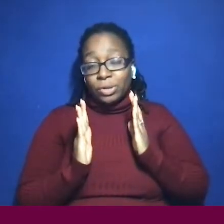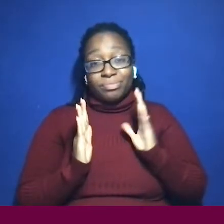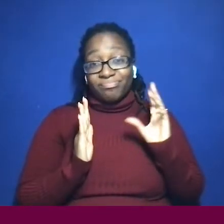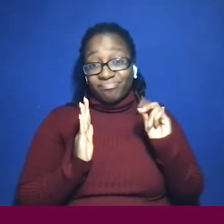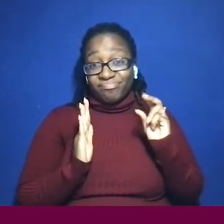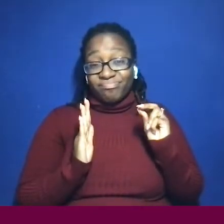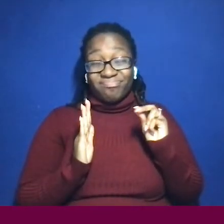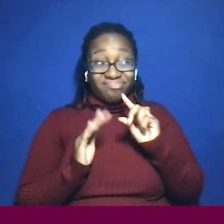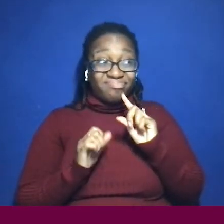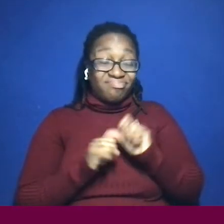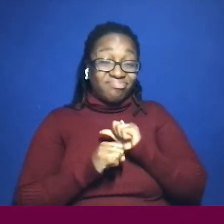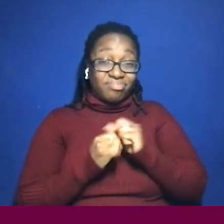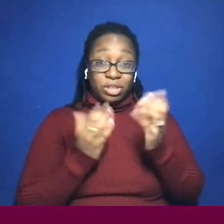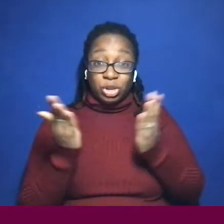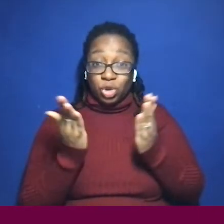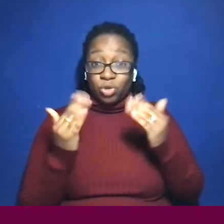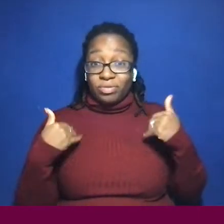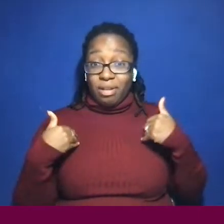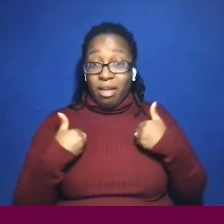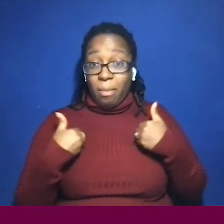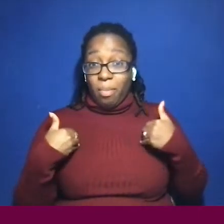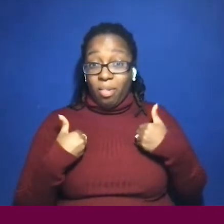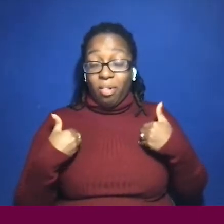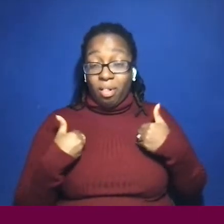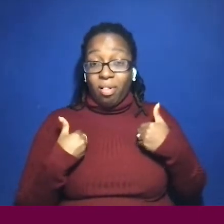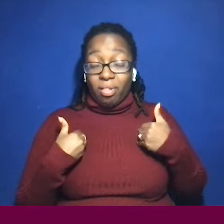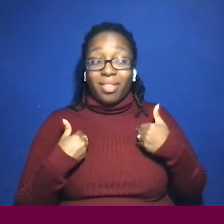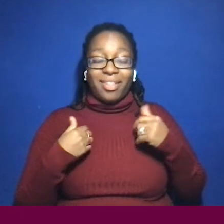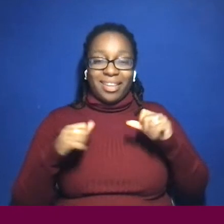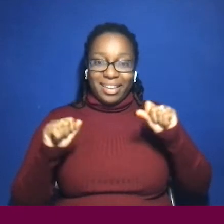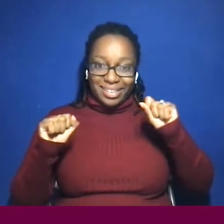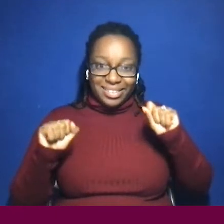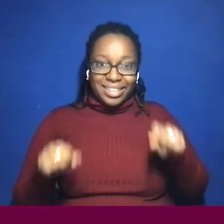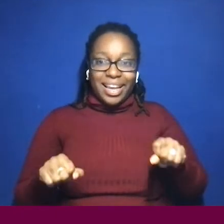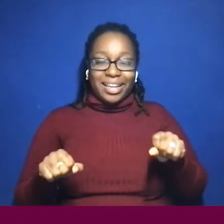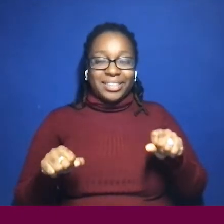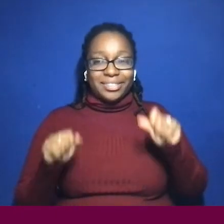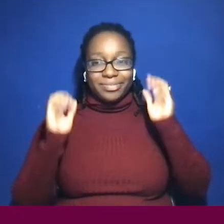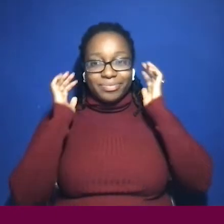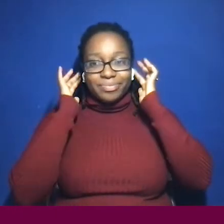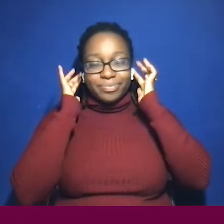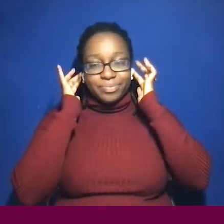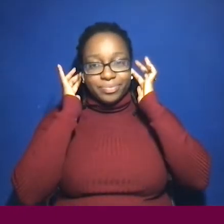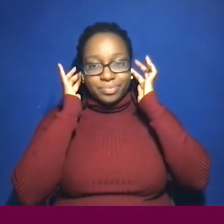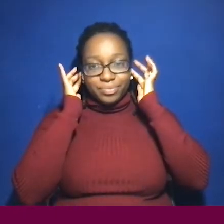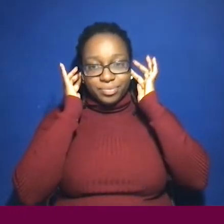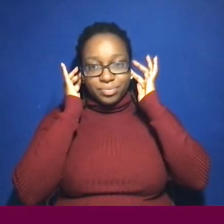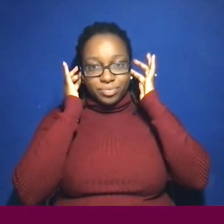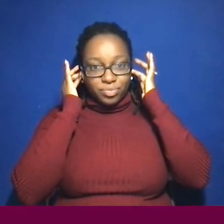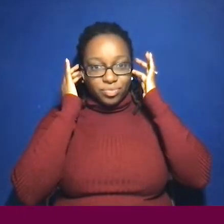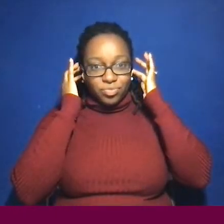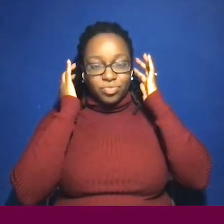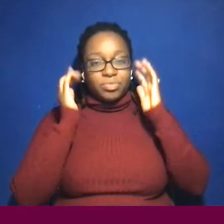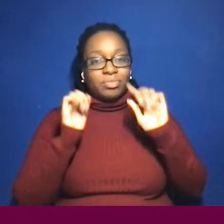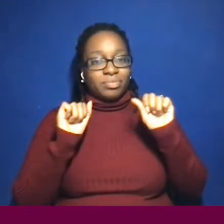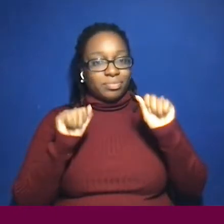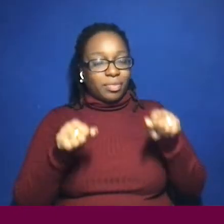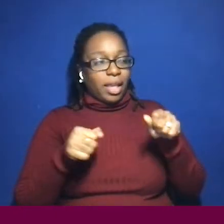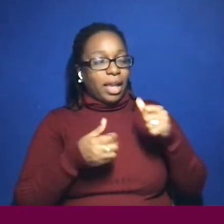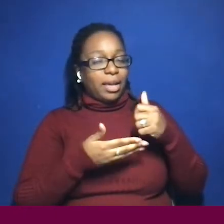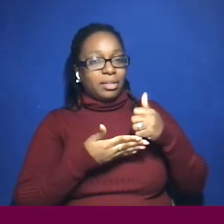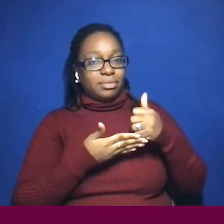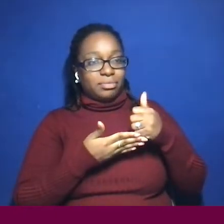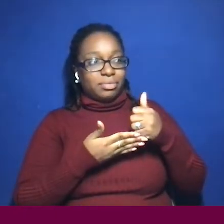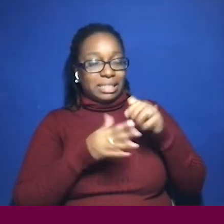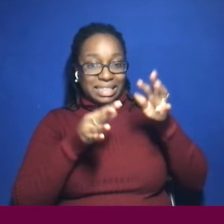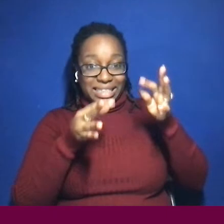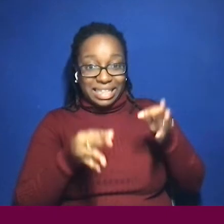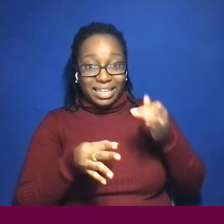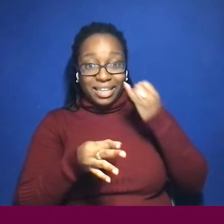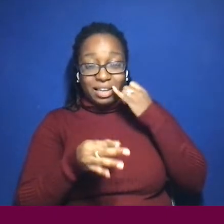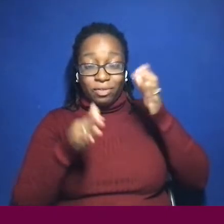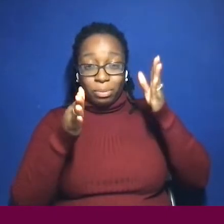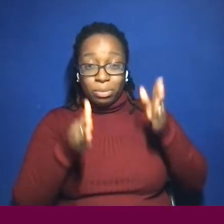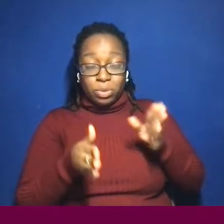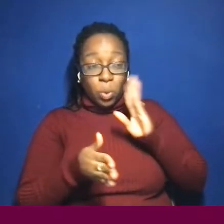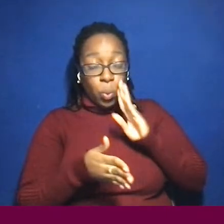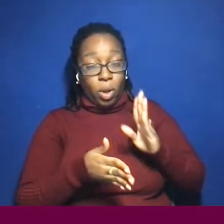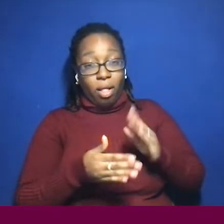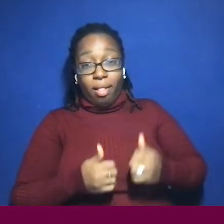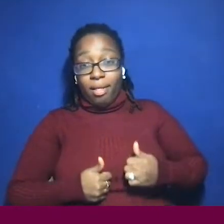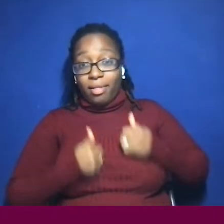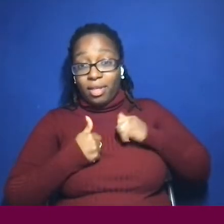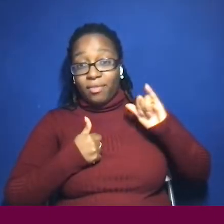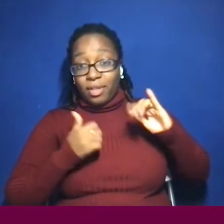service animals can be the dividing line between living in the community and not being able to.